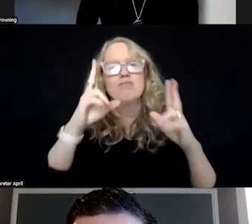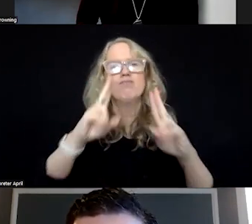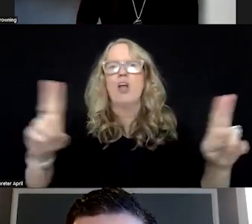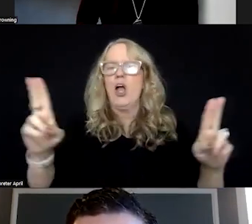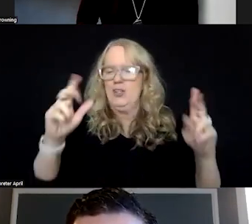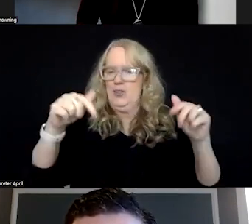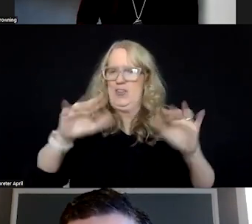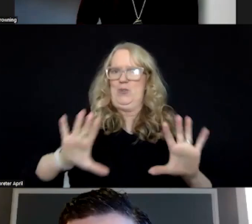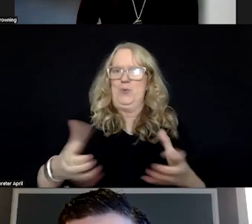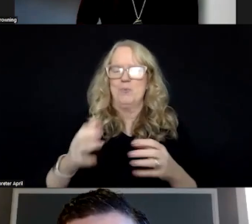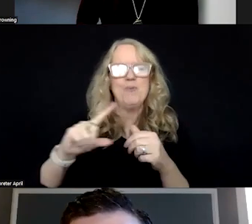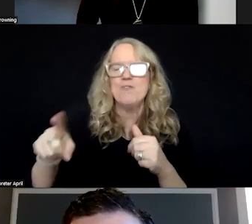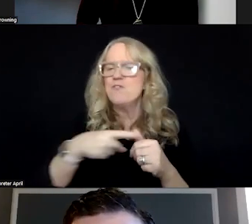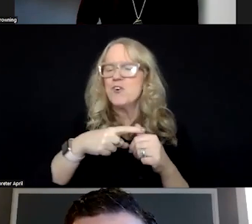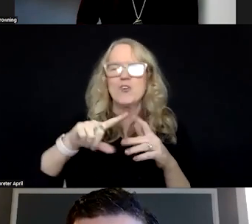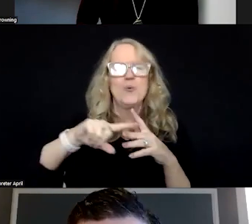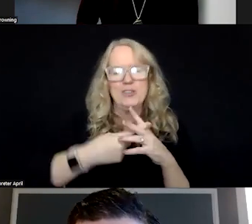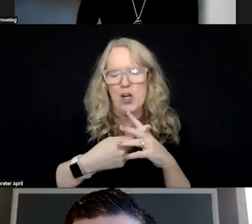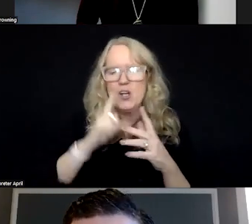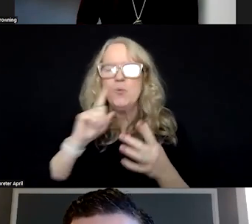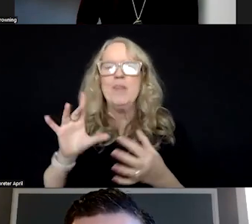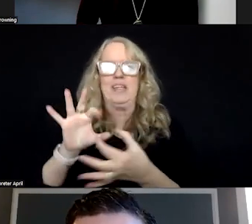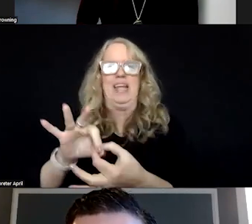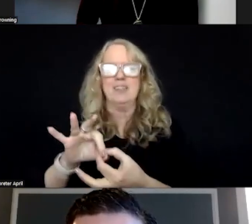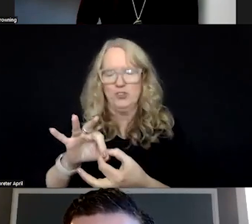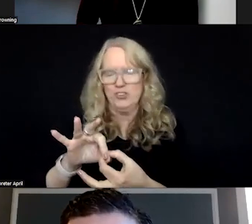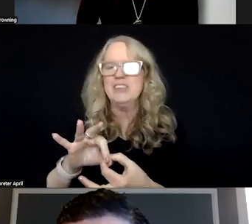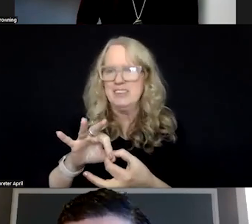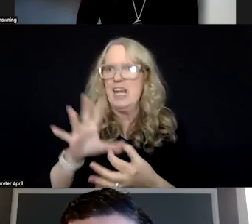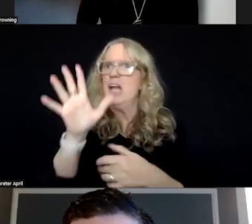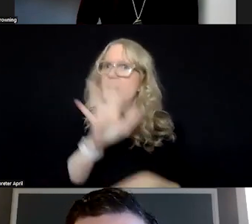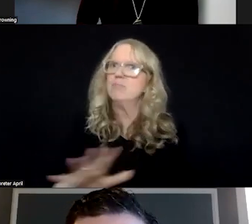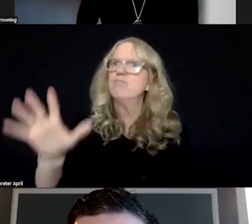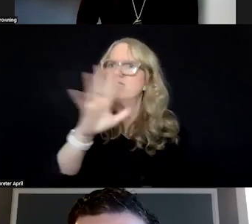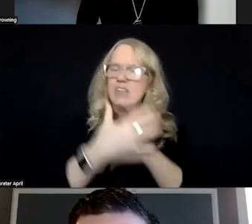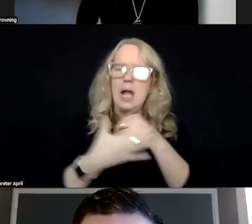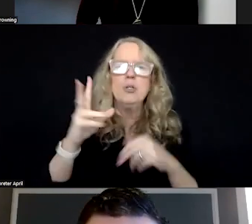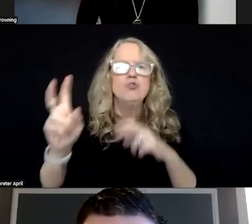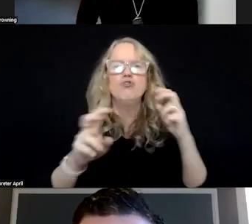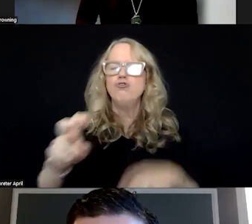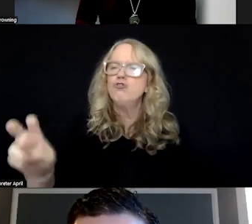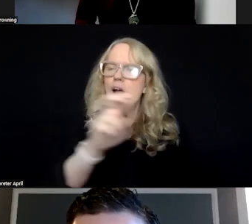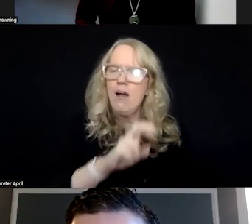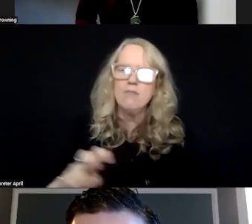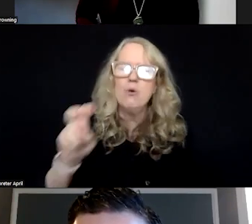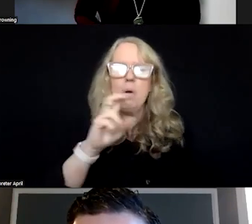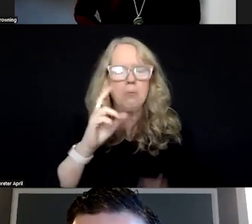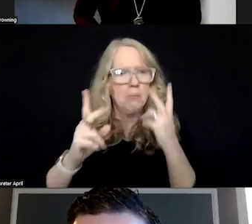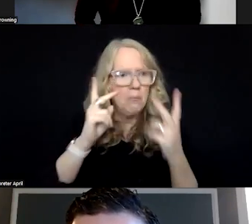ONE OF THE FIRST THINGS THAT I STARTED WITH WAS CONNECTIONS AND I HAVE BEEN AROUND THE COUNTRY. I HAVE HEARD ABOUT THE CRISIS JAM